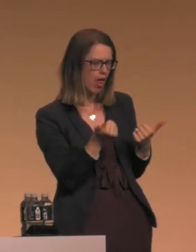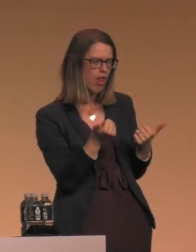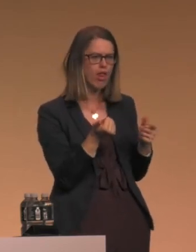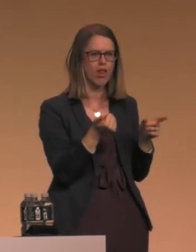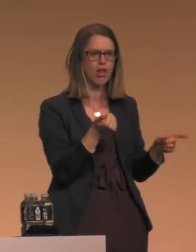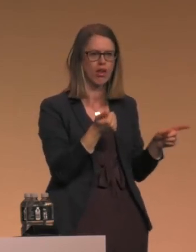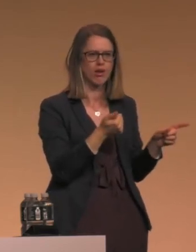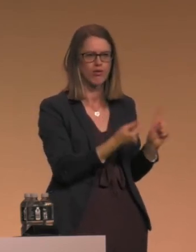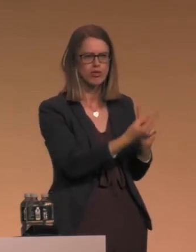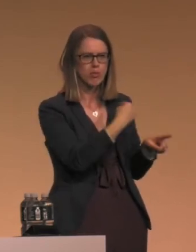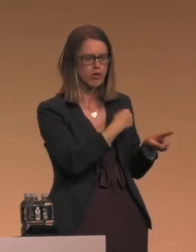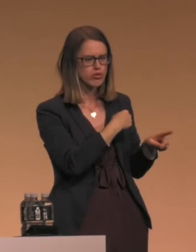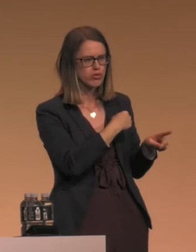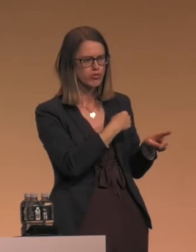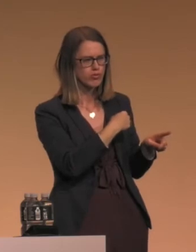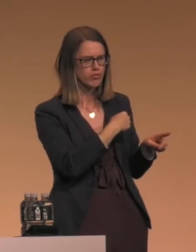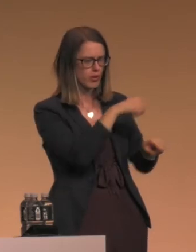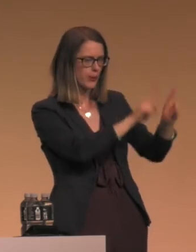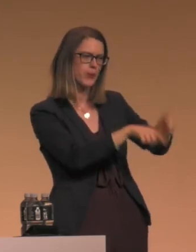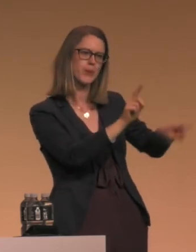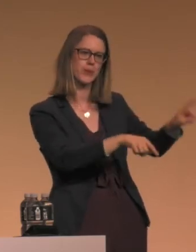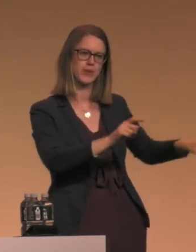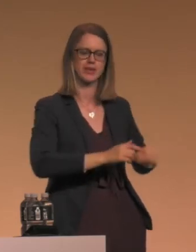And the responses were wide and varied--